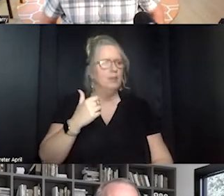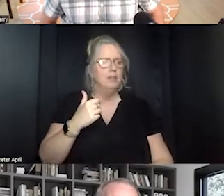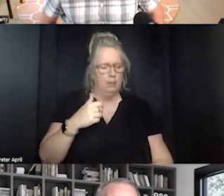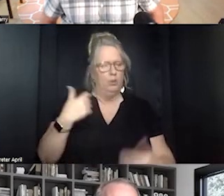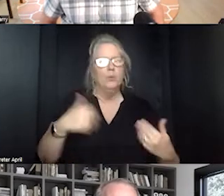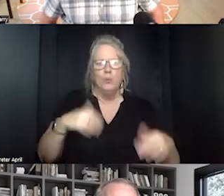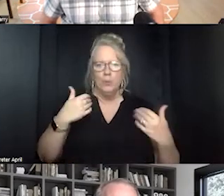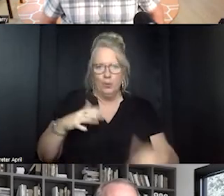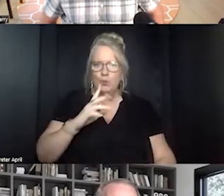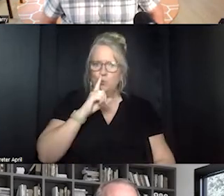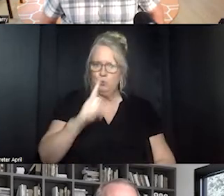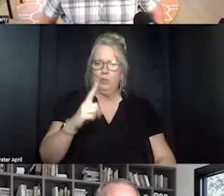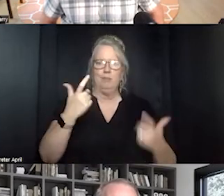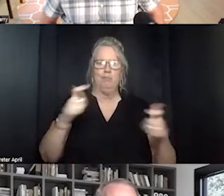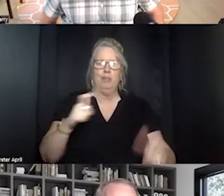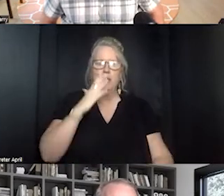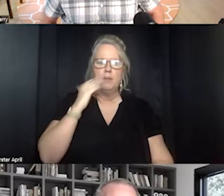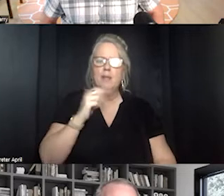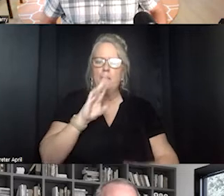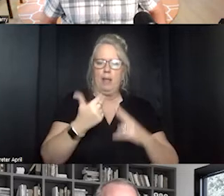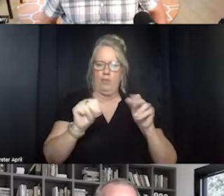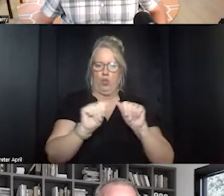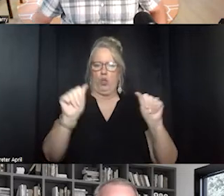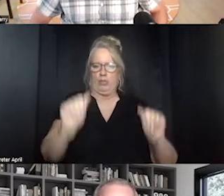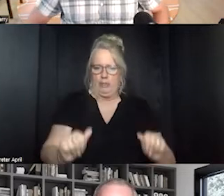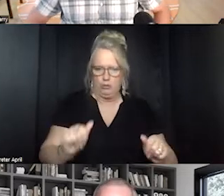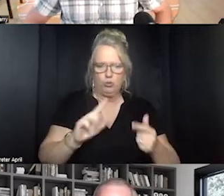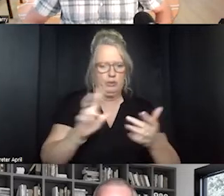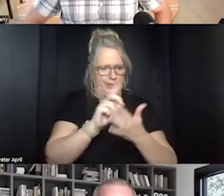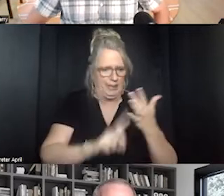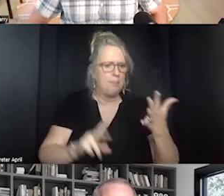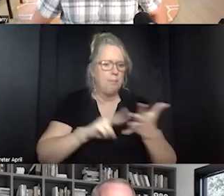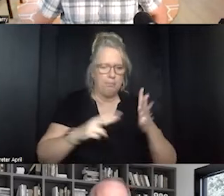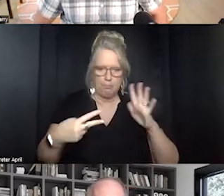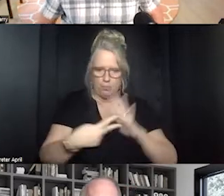HUGE DEAL. THINGS ABOUT THE ARCHITECTURE, DESIGN. WE PURPOSELY DESIGNED IT THAT WAY. WE WANTED